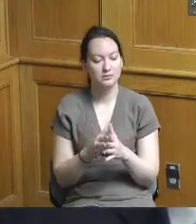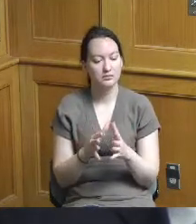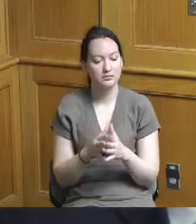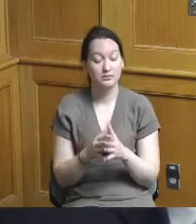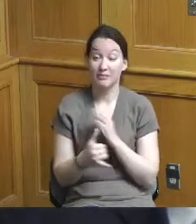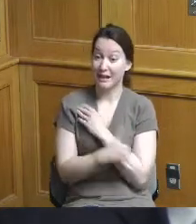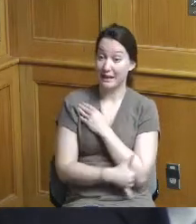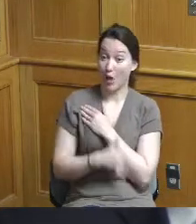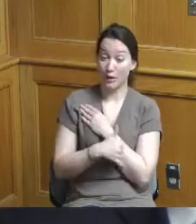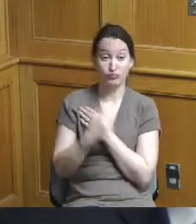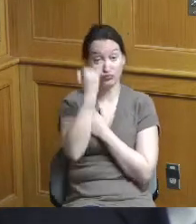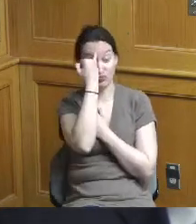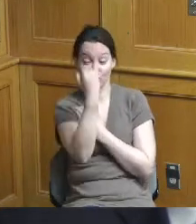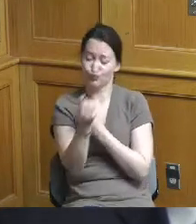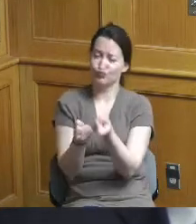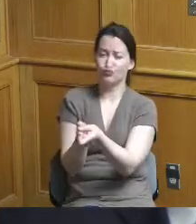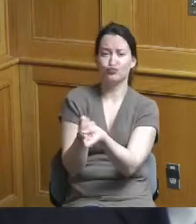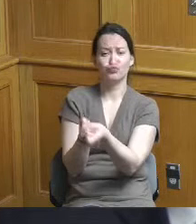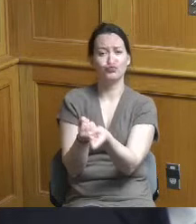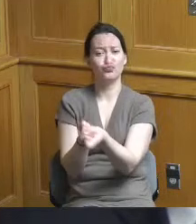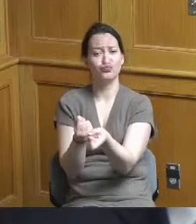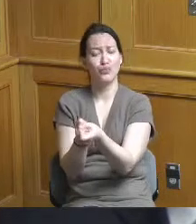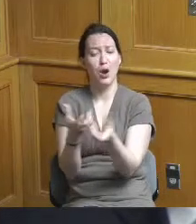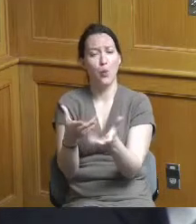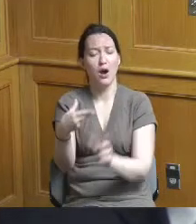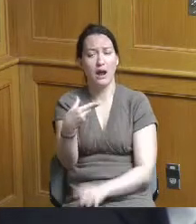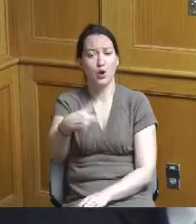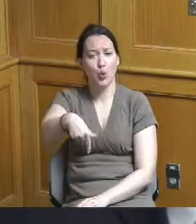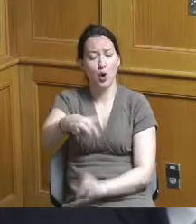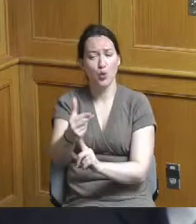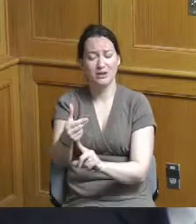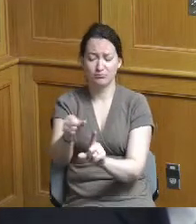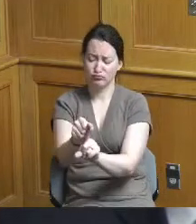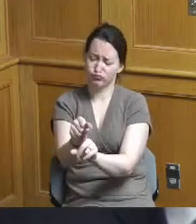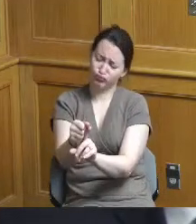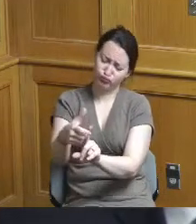the county had had advocated for was expanding the headquarter hotel across across Elm Street